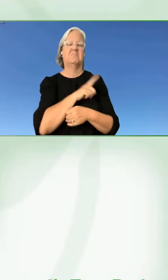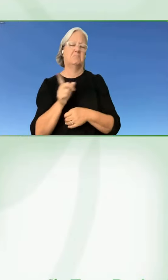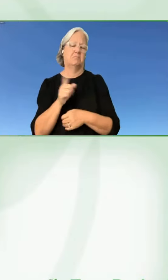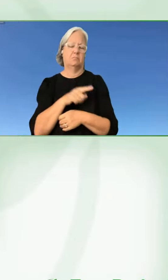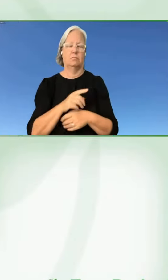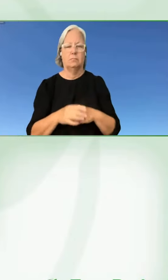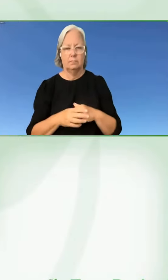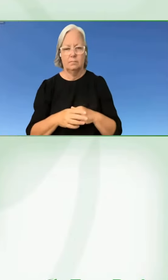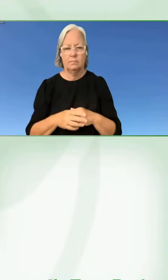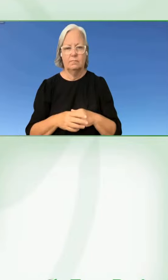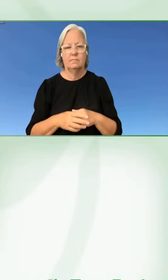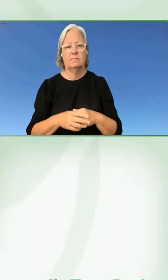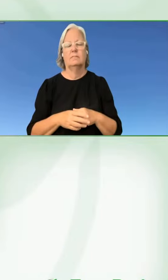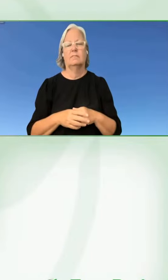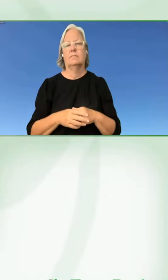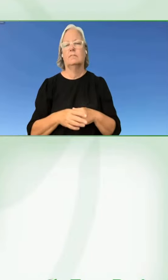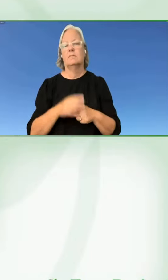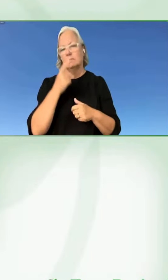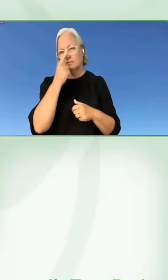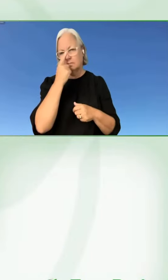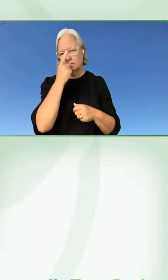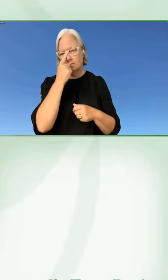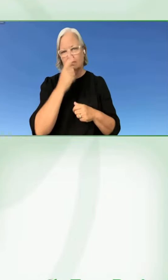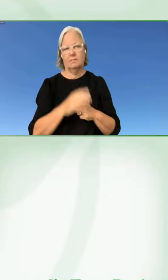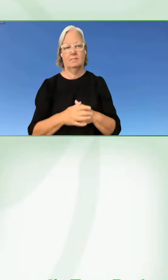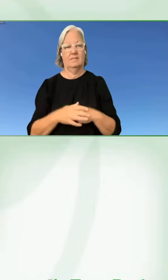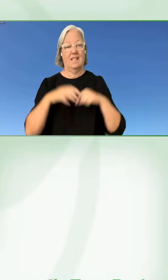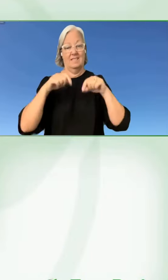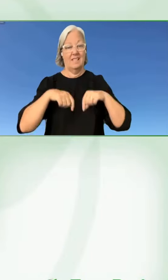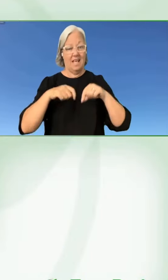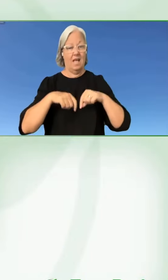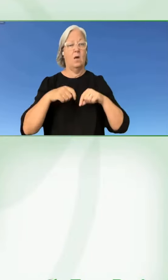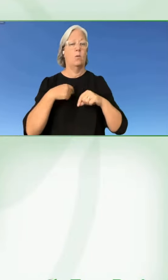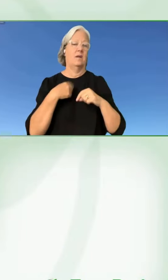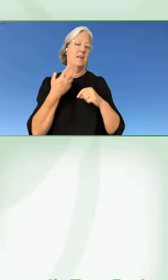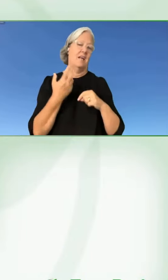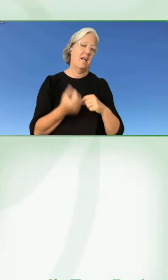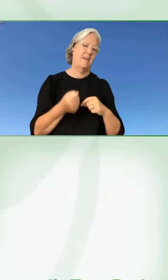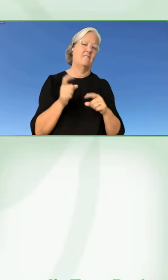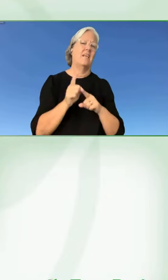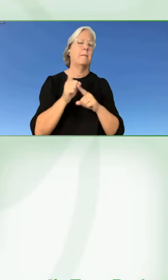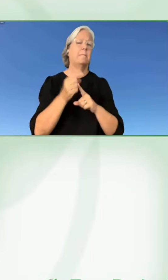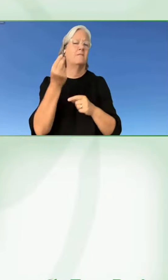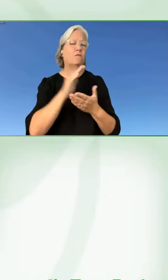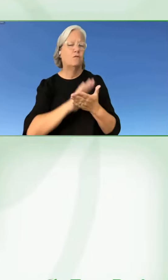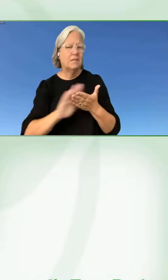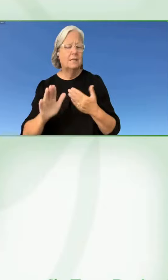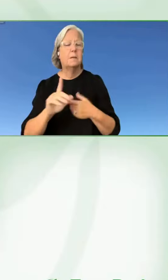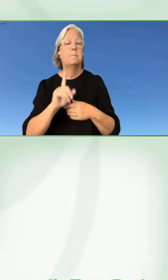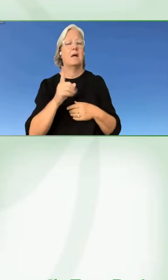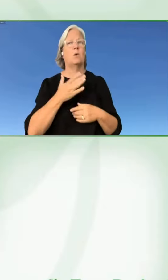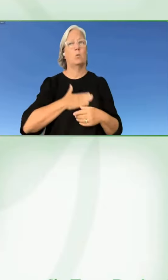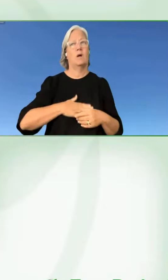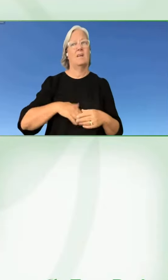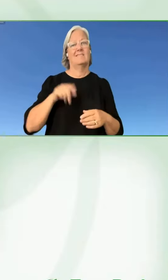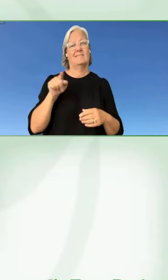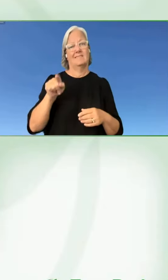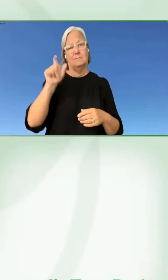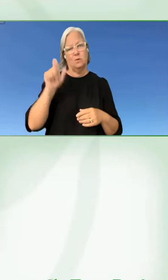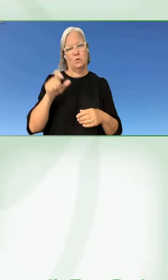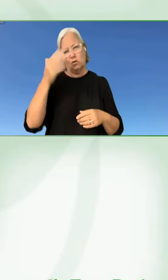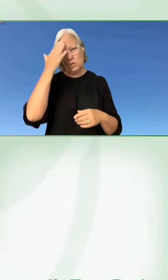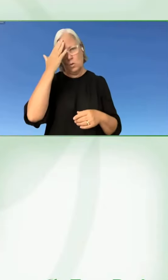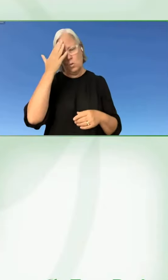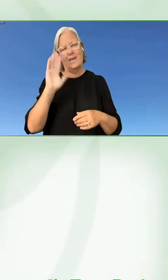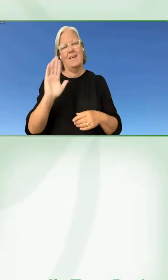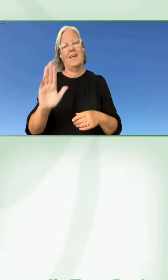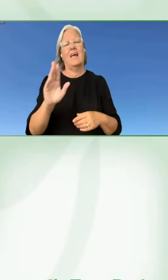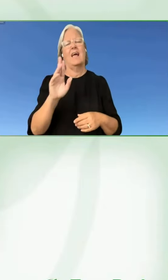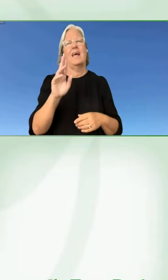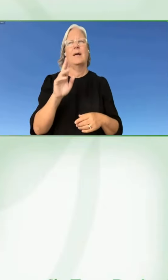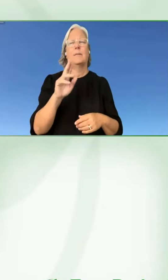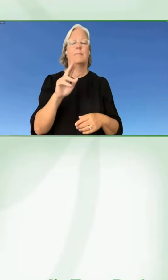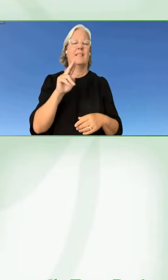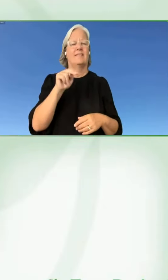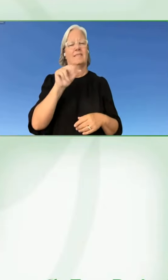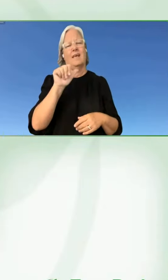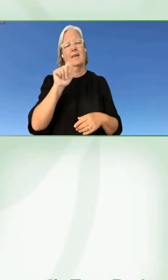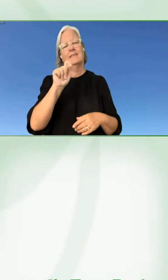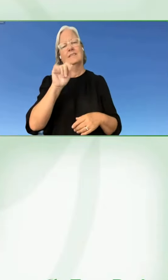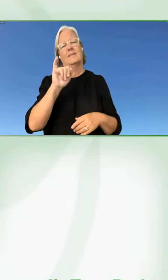Alright, then I will move ahead with my question.